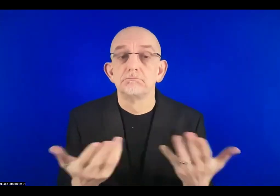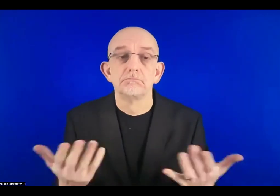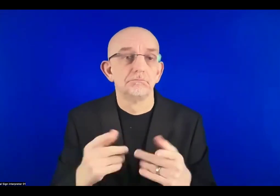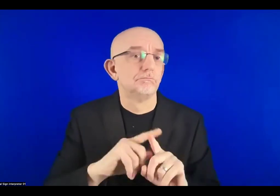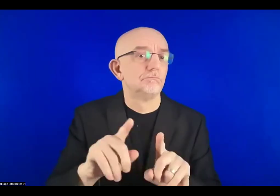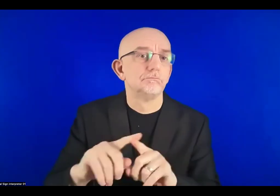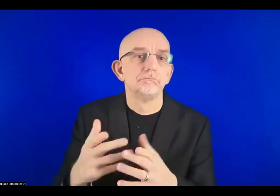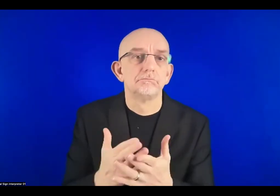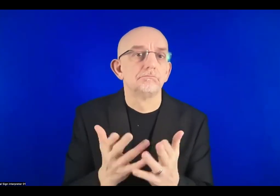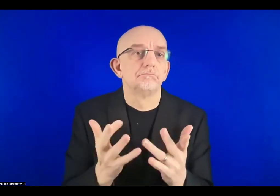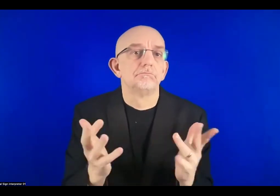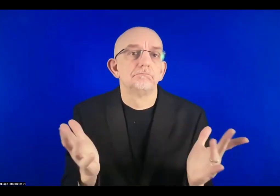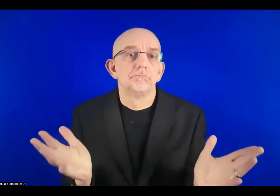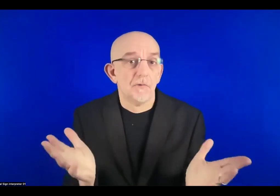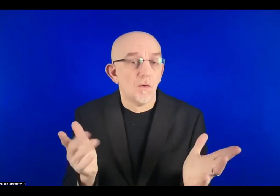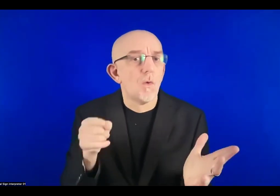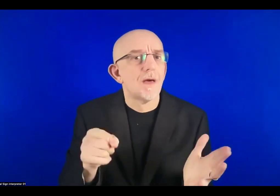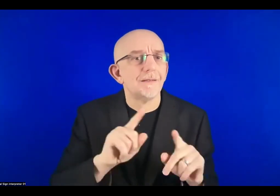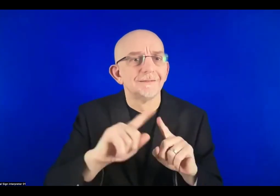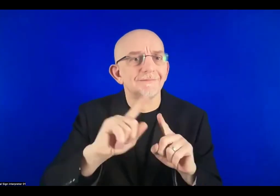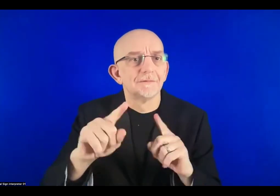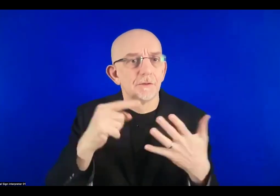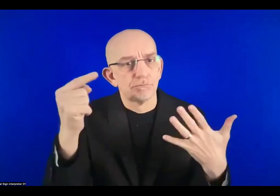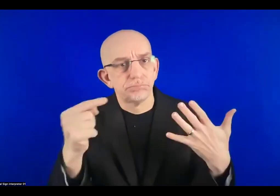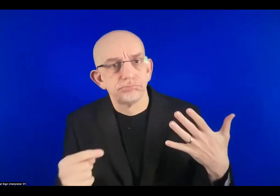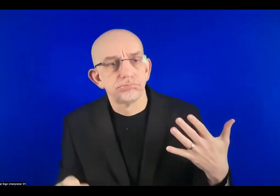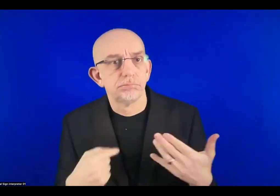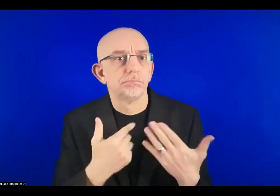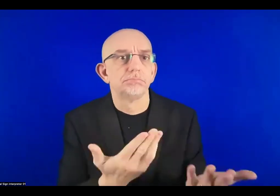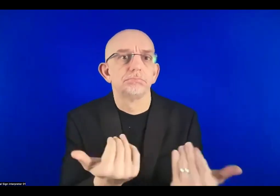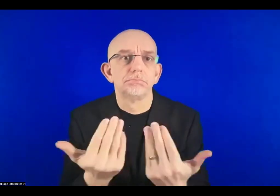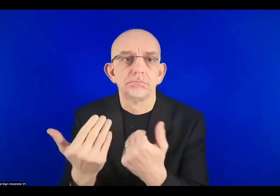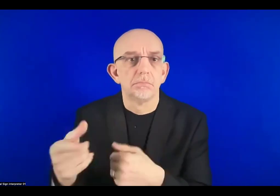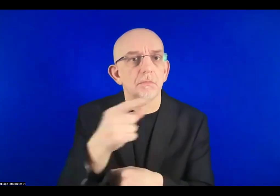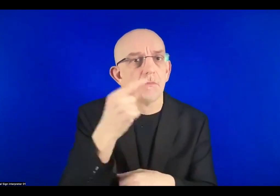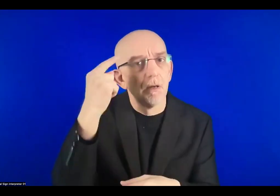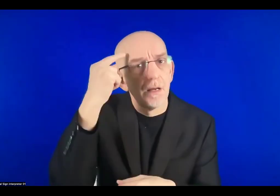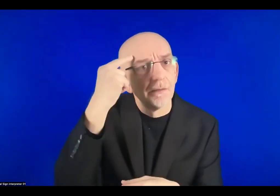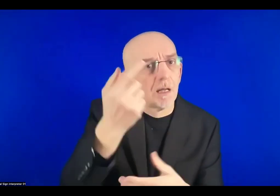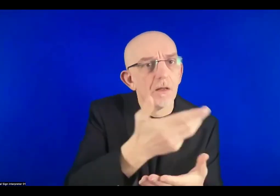applications which you can develop with me further. The real question for me of